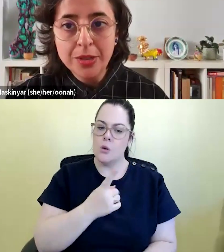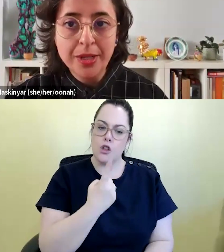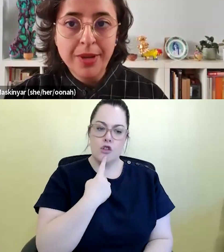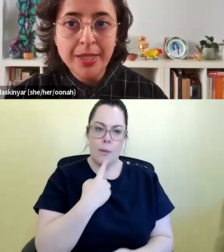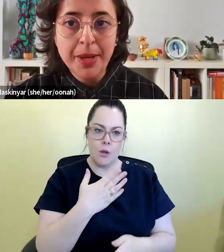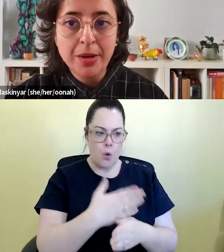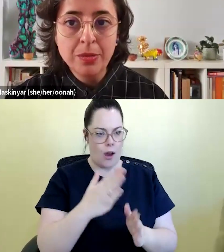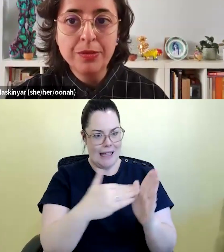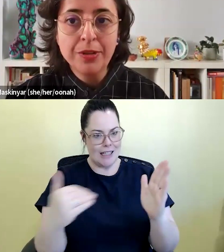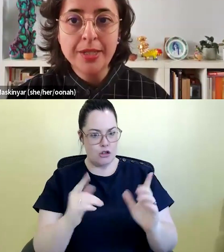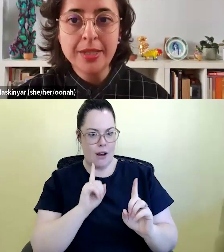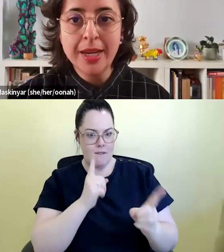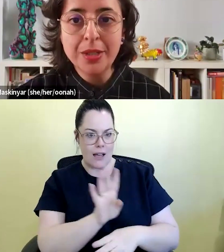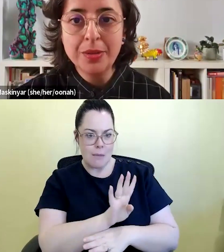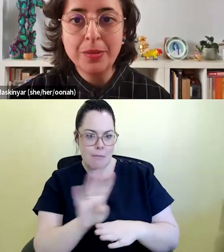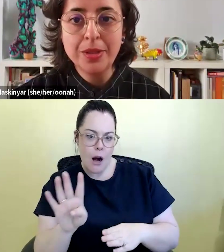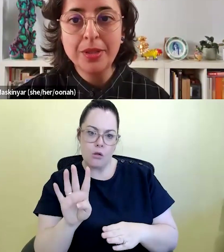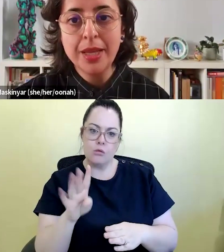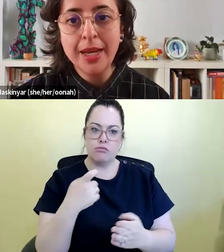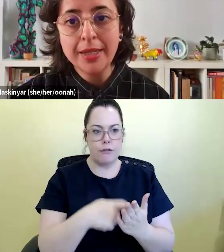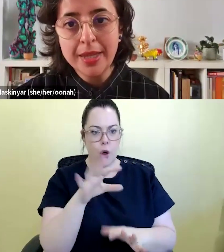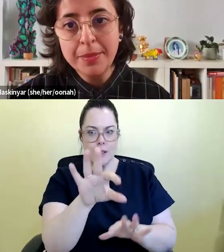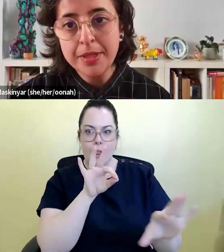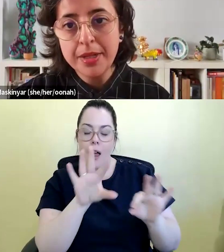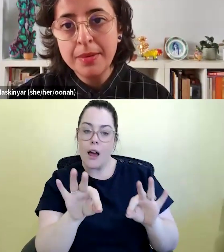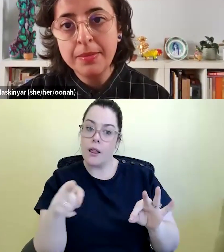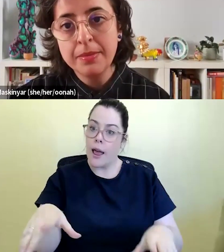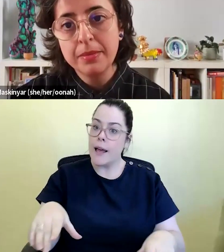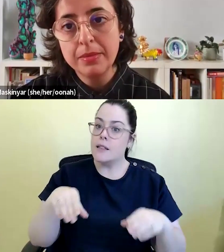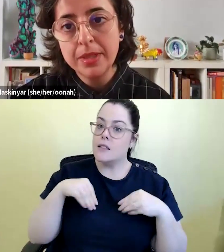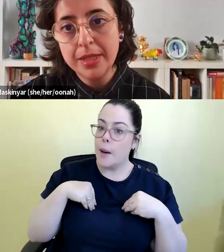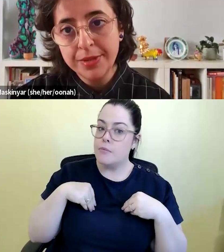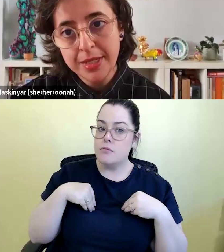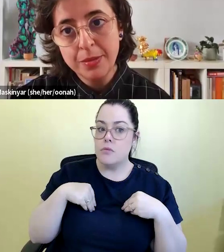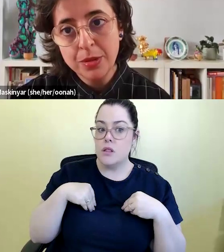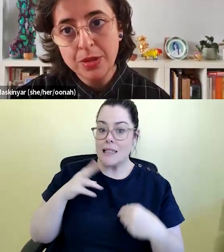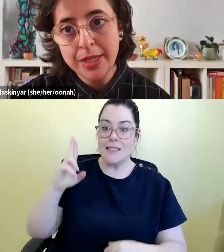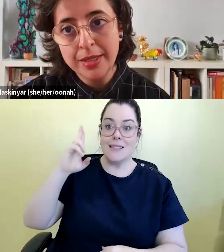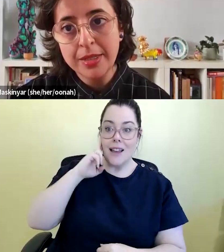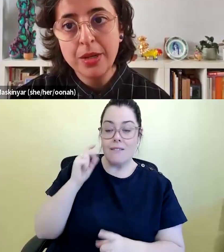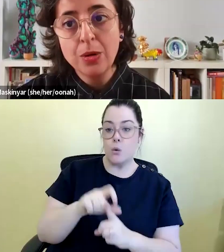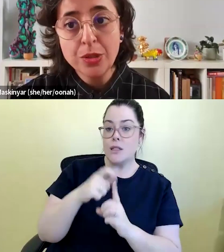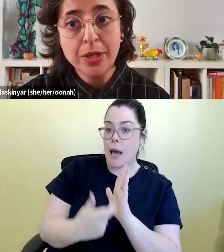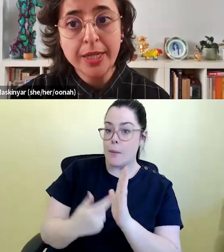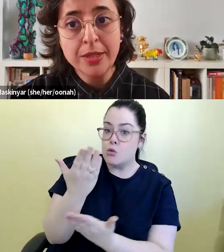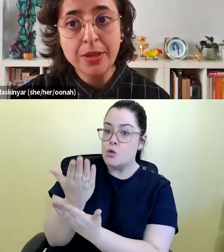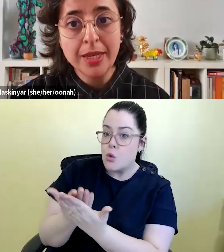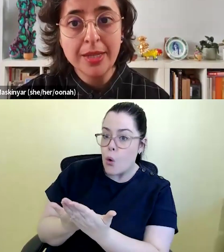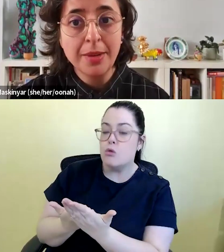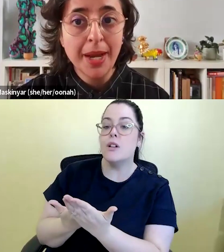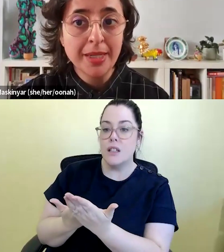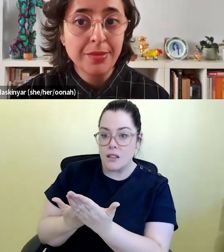industry advice panel prefer to accept? Would they accept F/disabled stories, or stories that impact